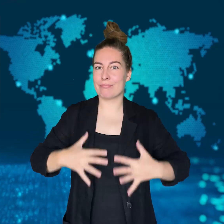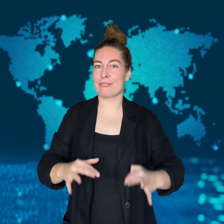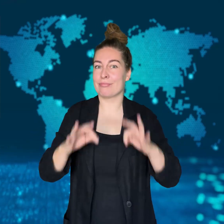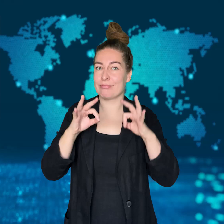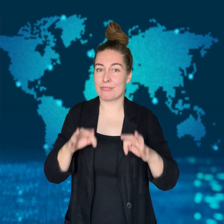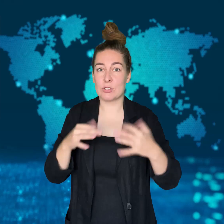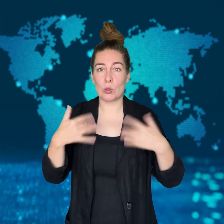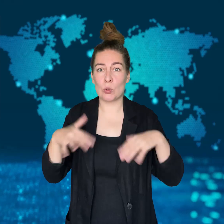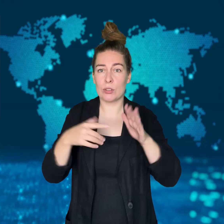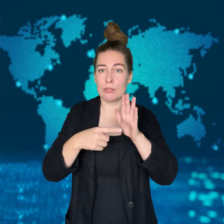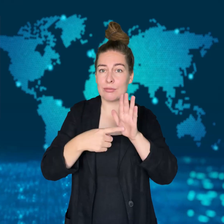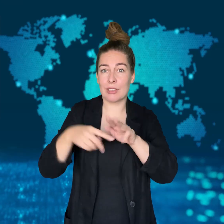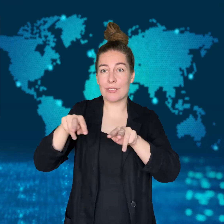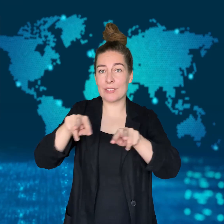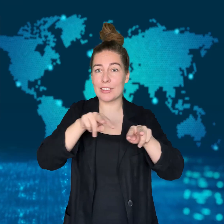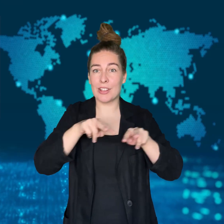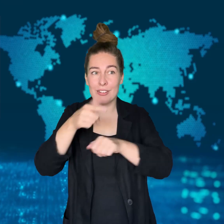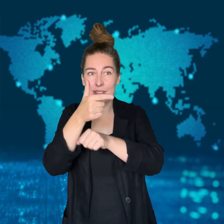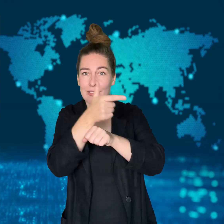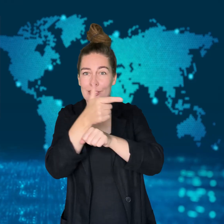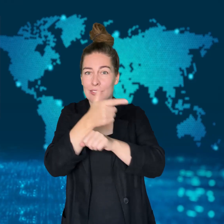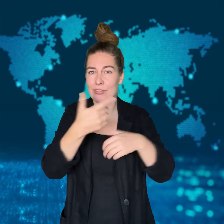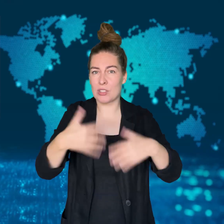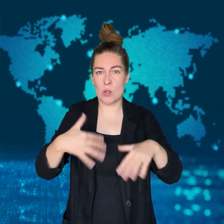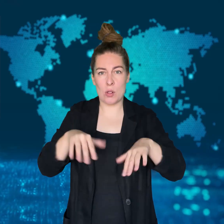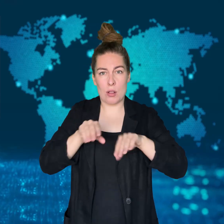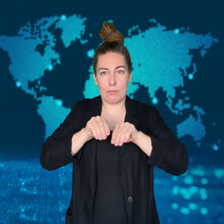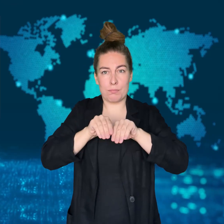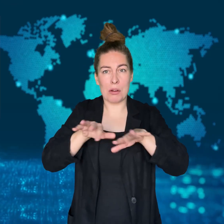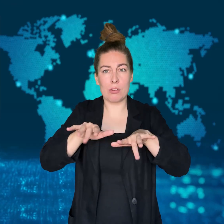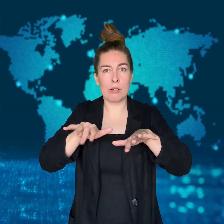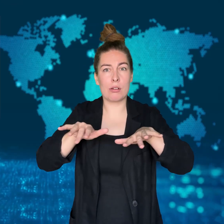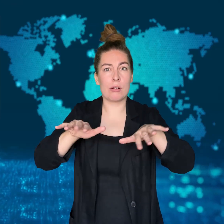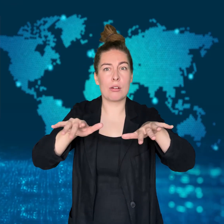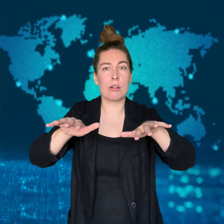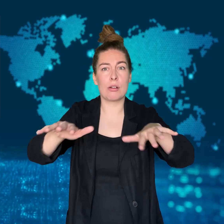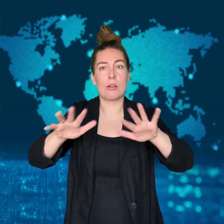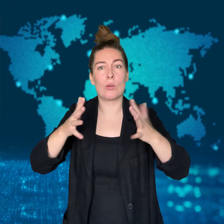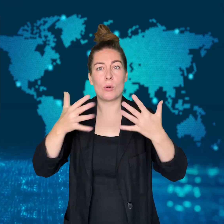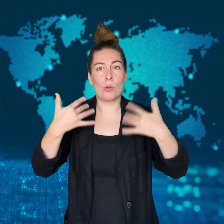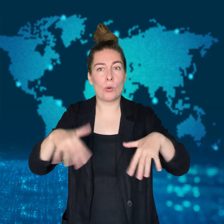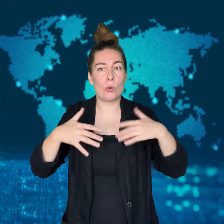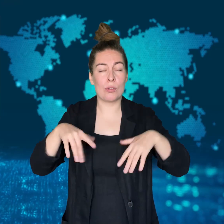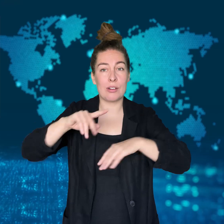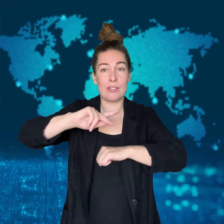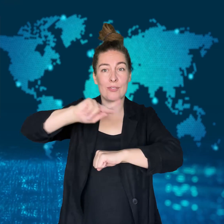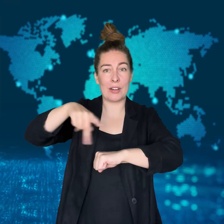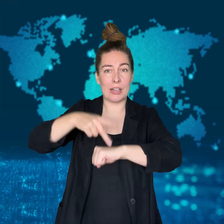in the performance which took place in June.